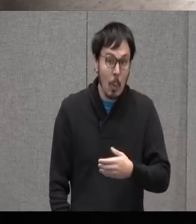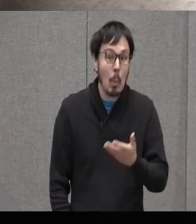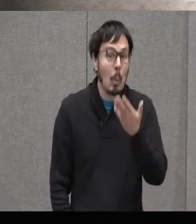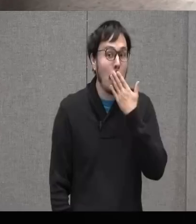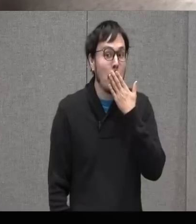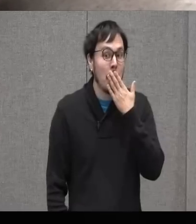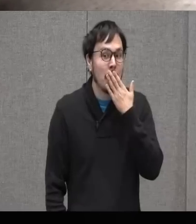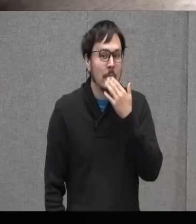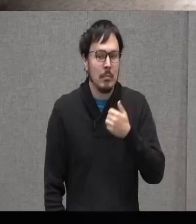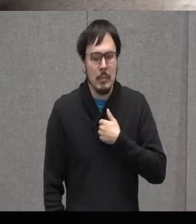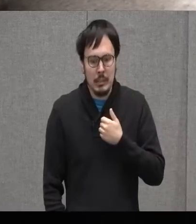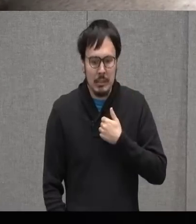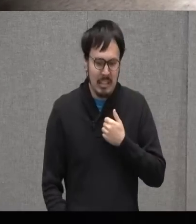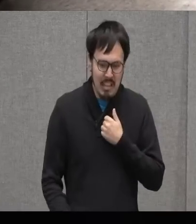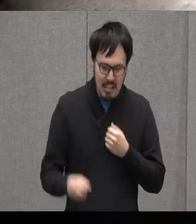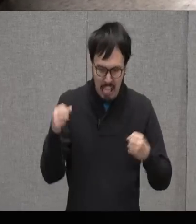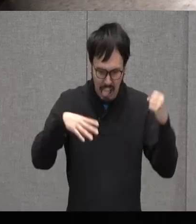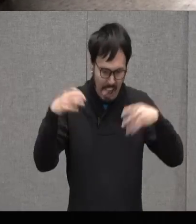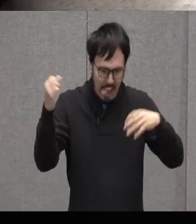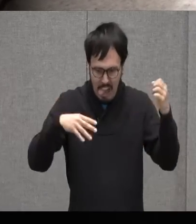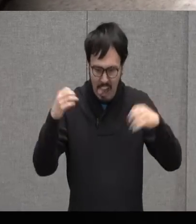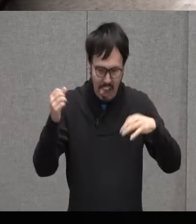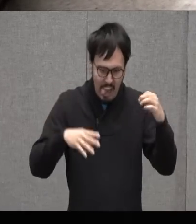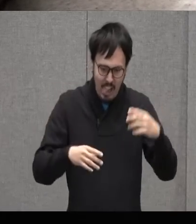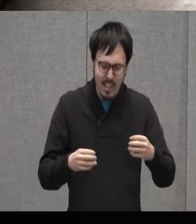He wrote so many numbers and symbols.